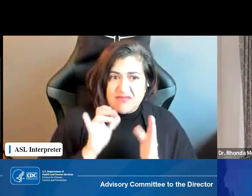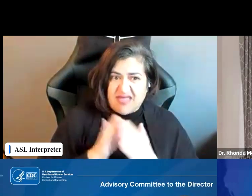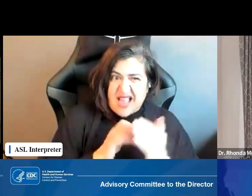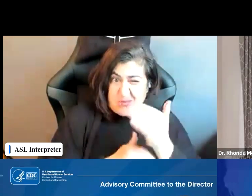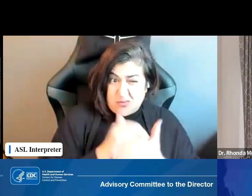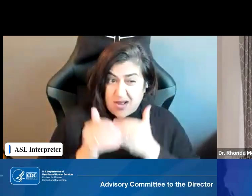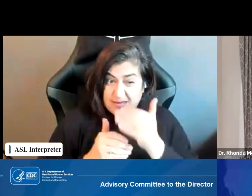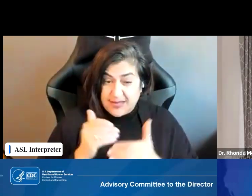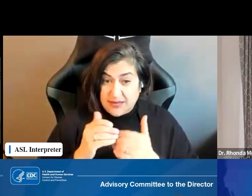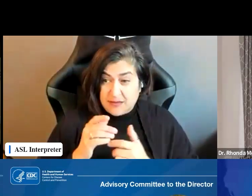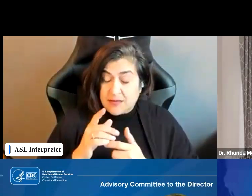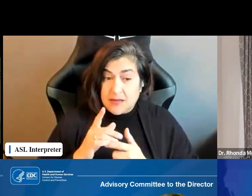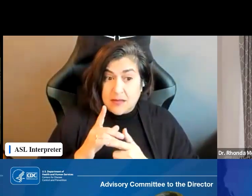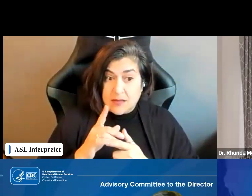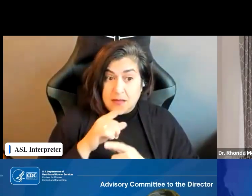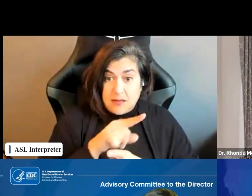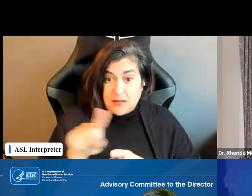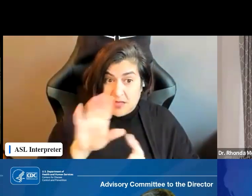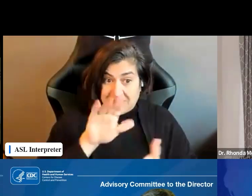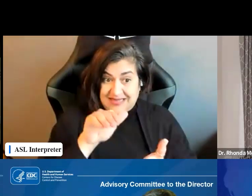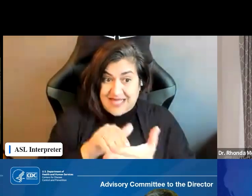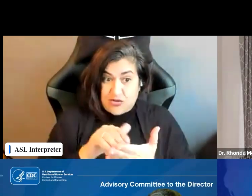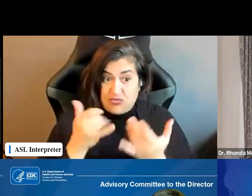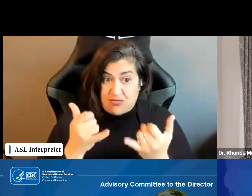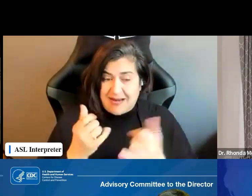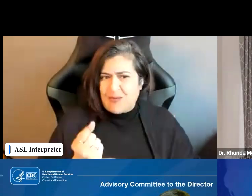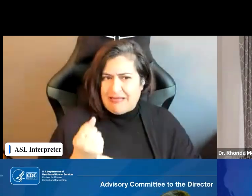We've had 11 centers to do that.